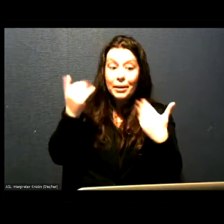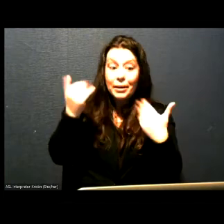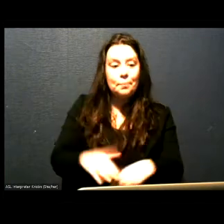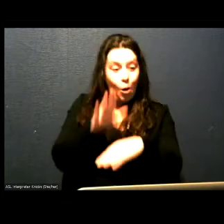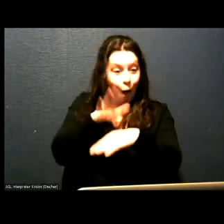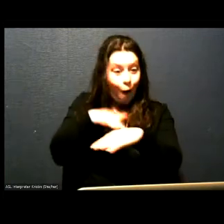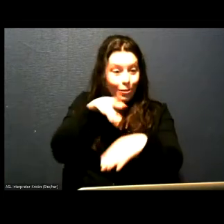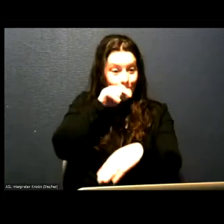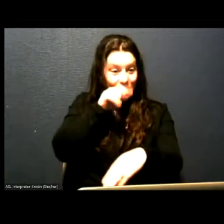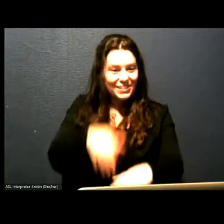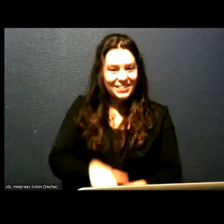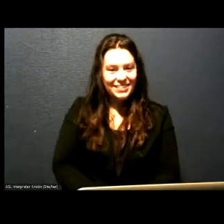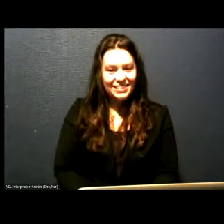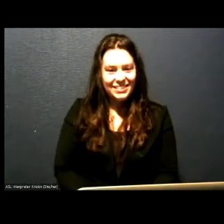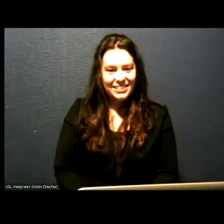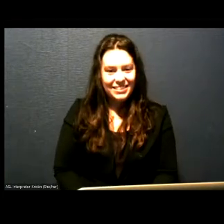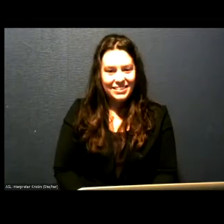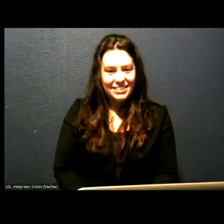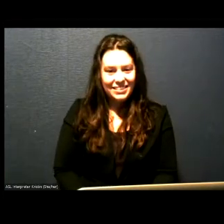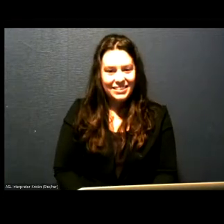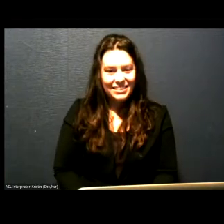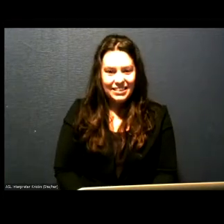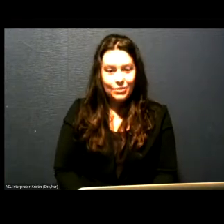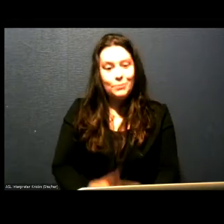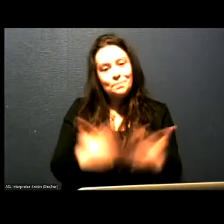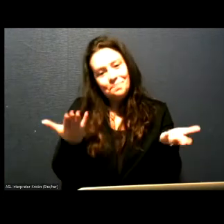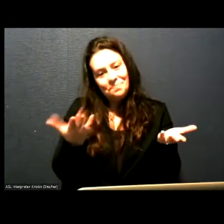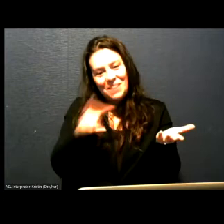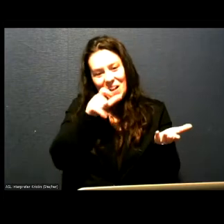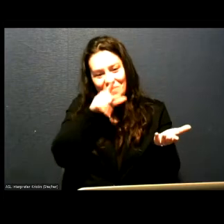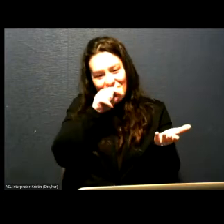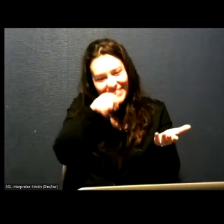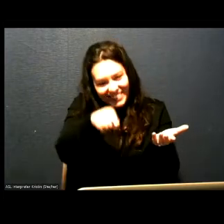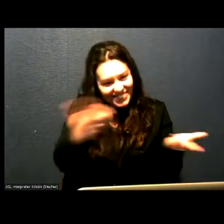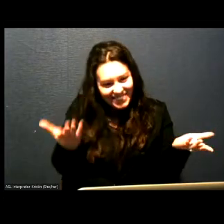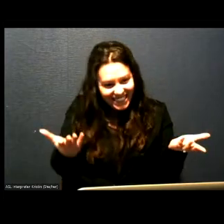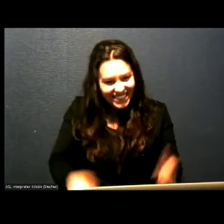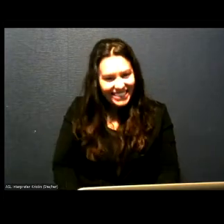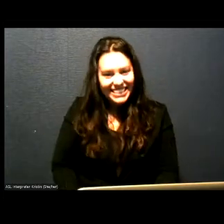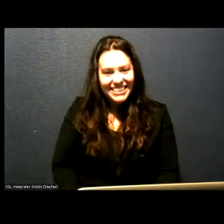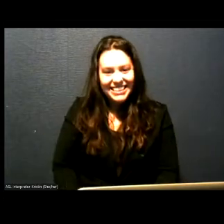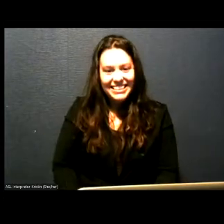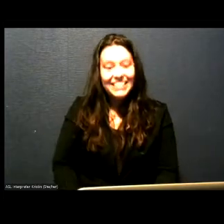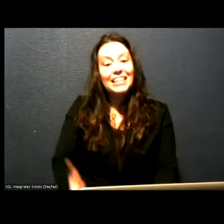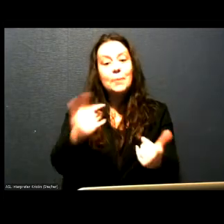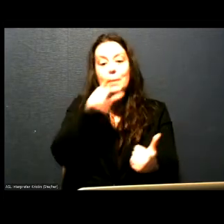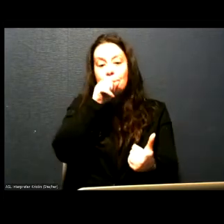Oh, here's somebody coming to say hi. Huey! Pappy! Come on birds! Up here!